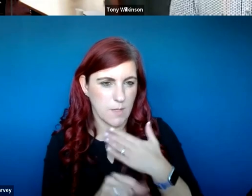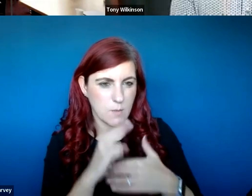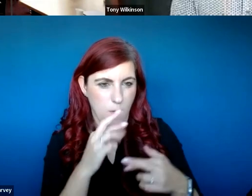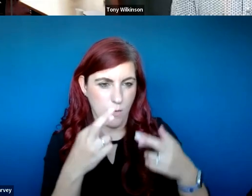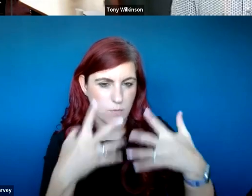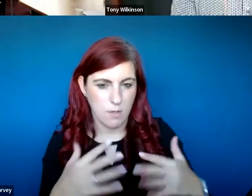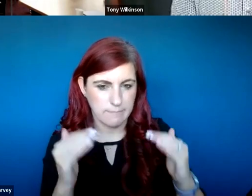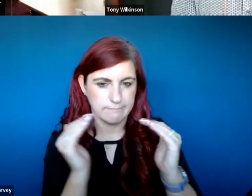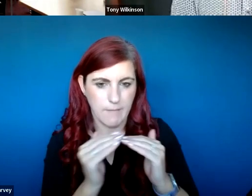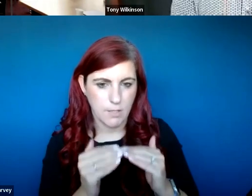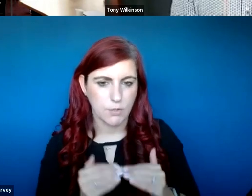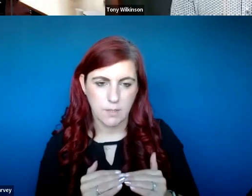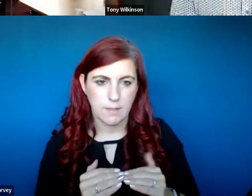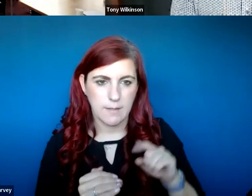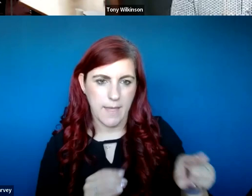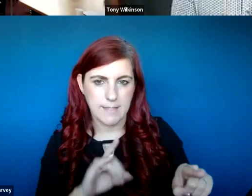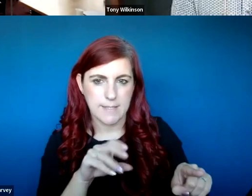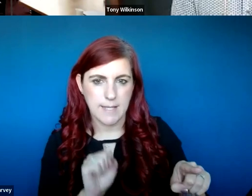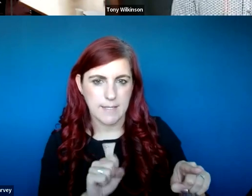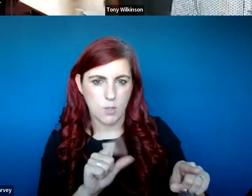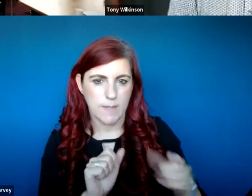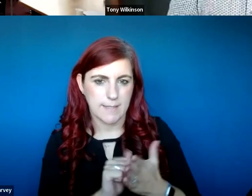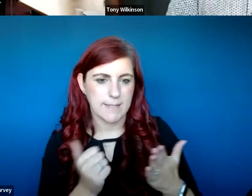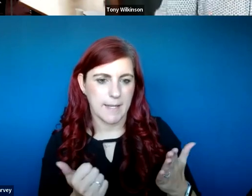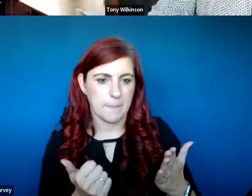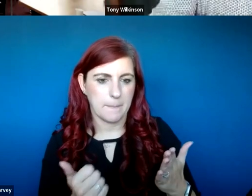were actually quite consistent with census 2016.